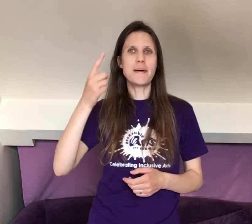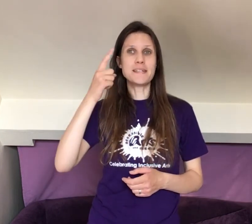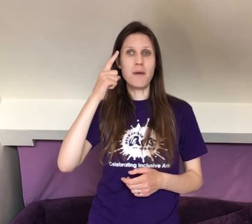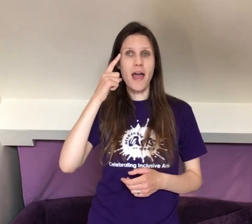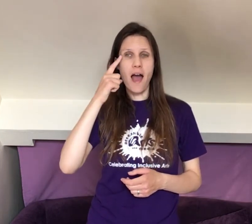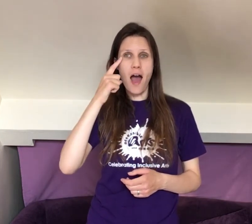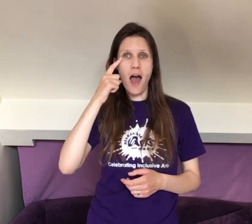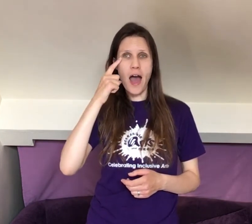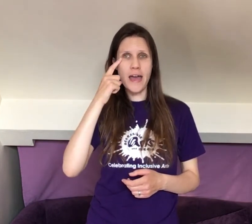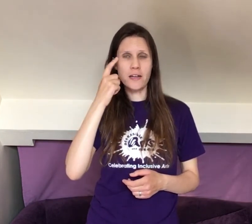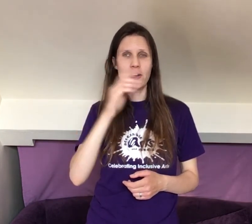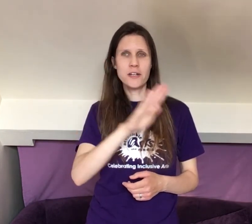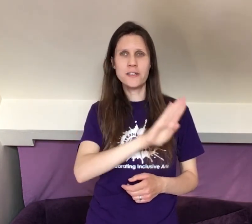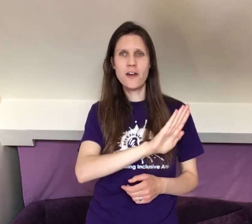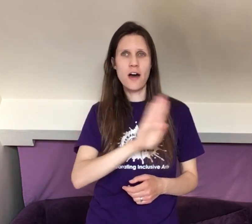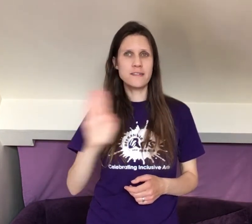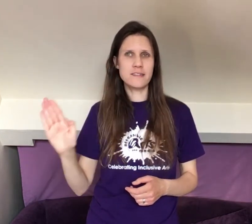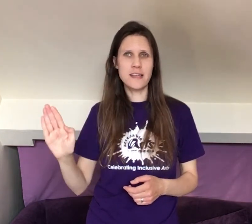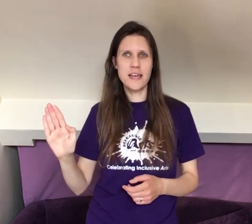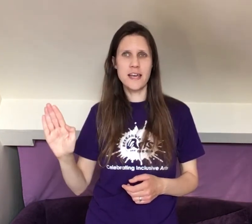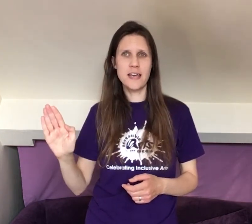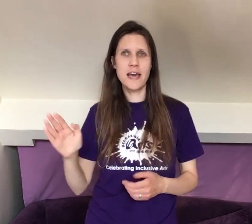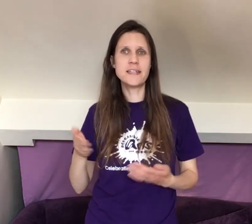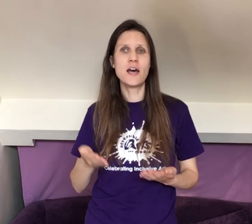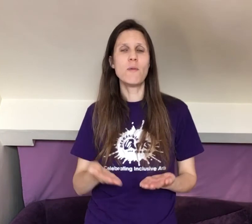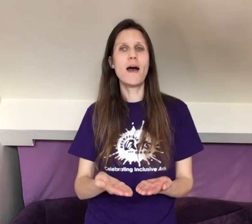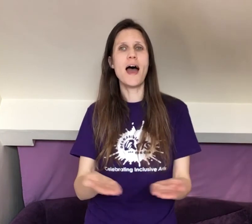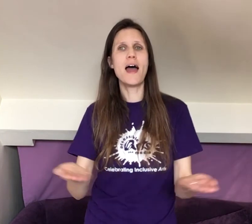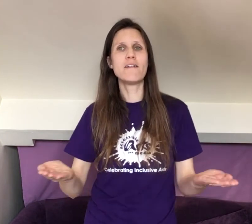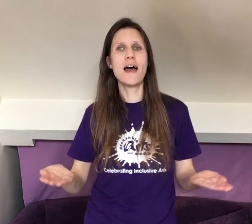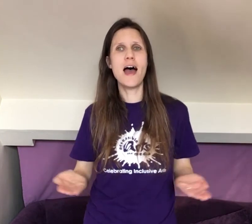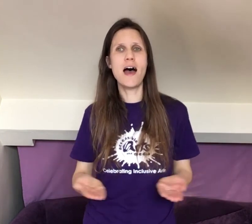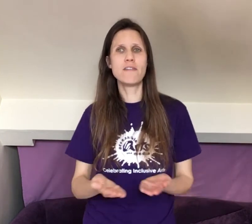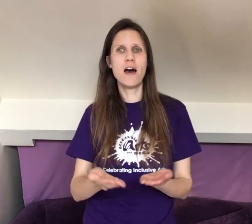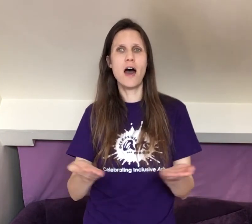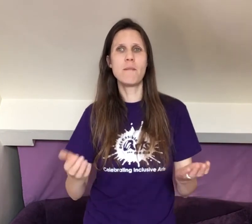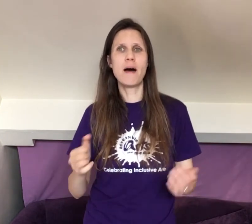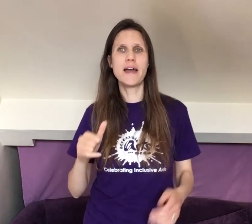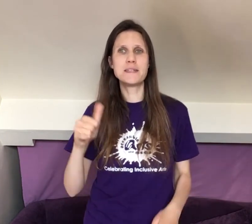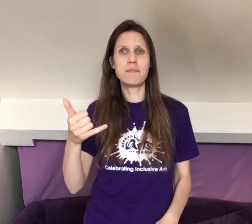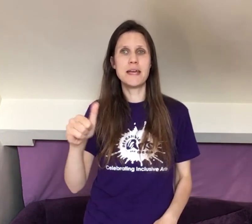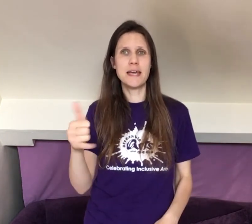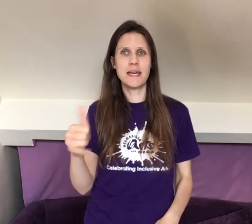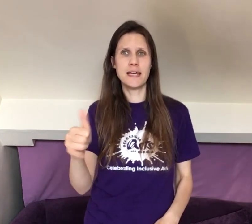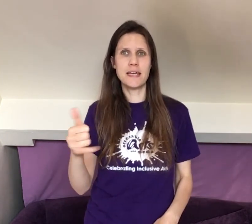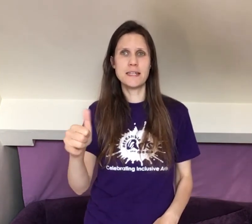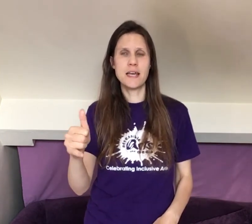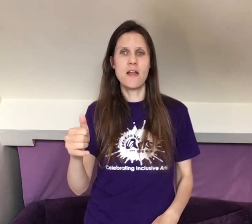But my eye could not see it, wherever might be it.